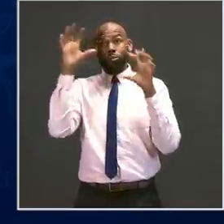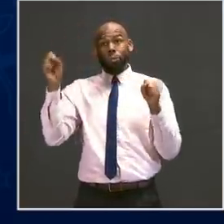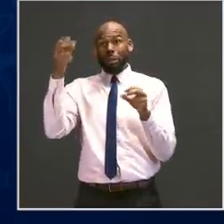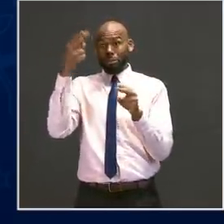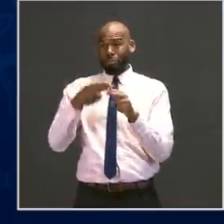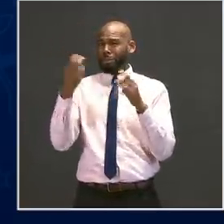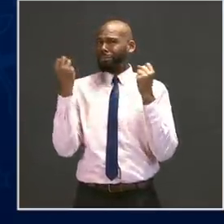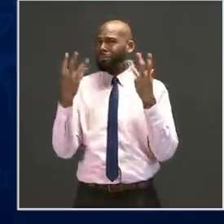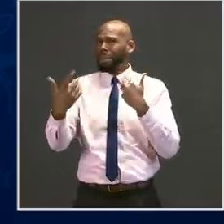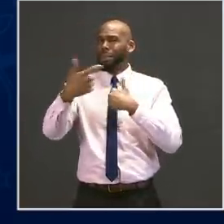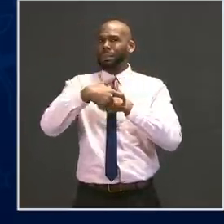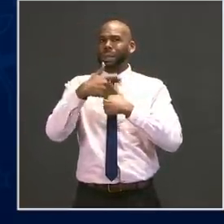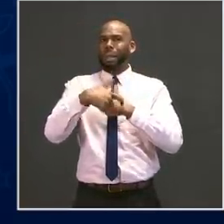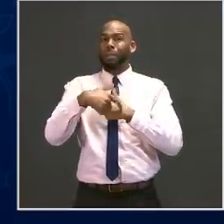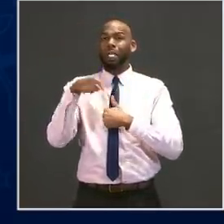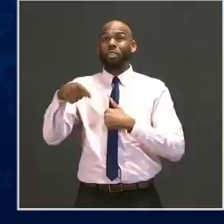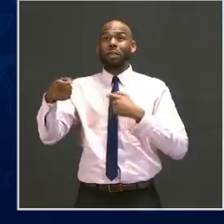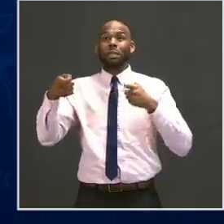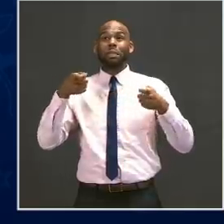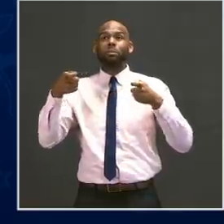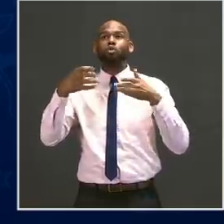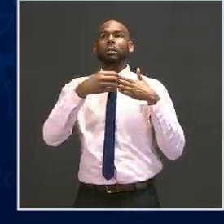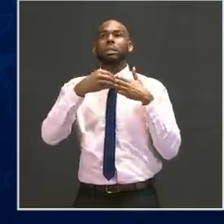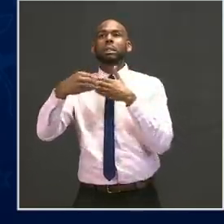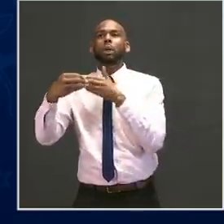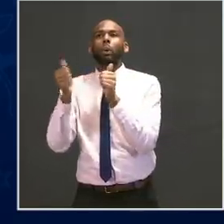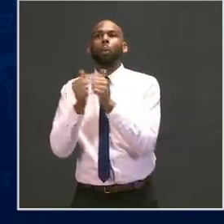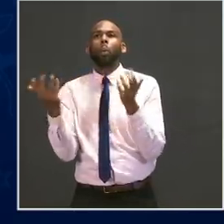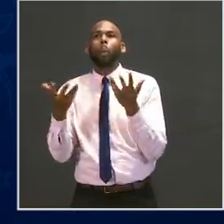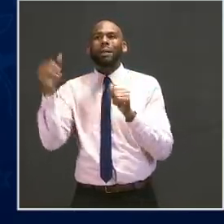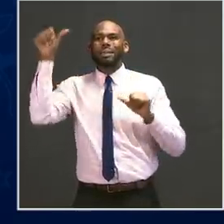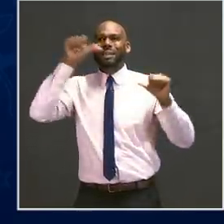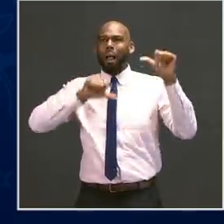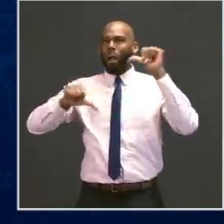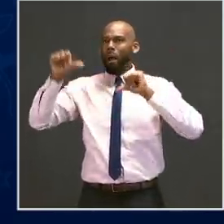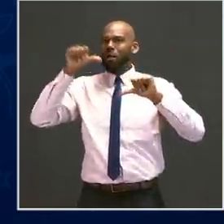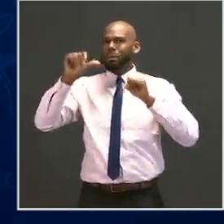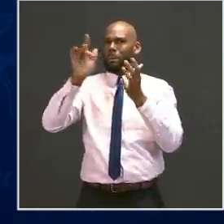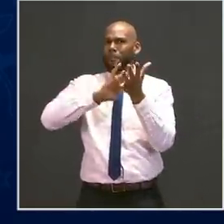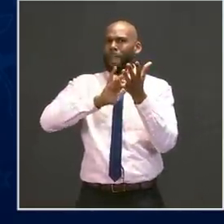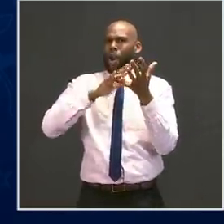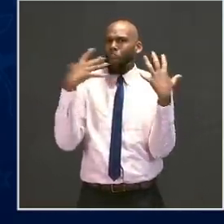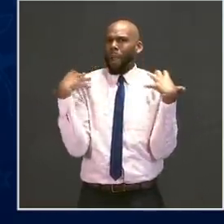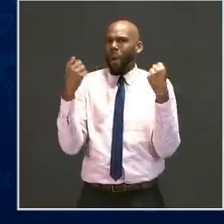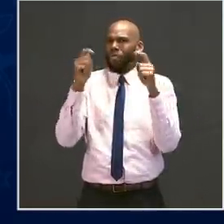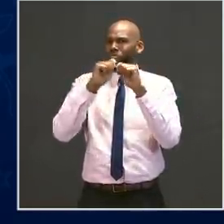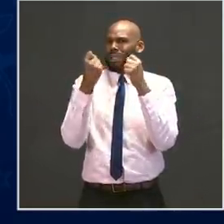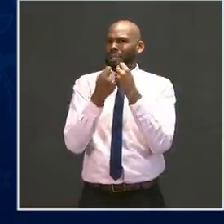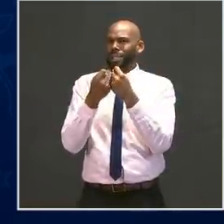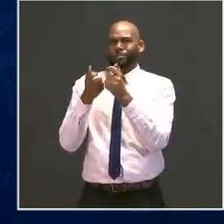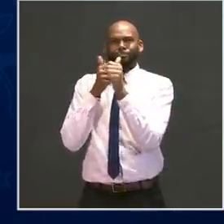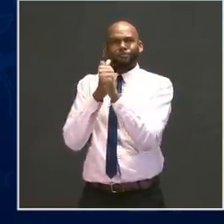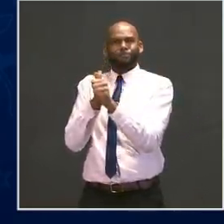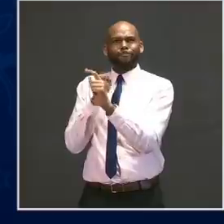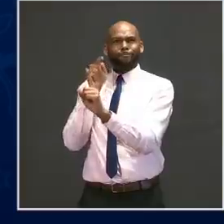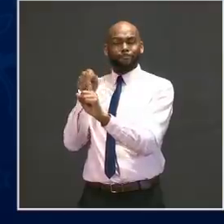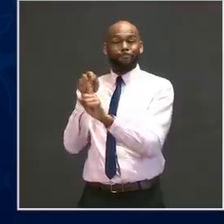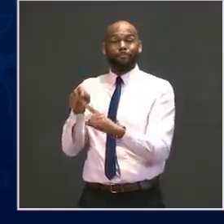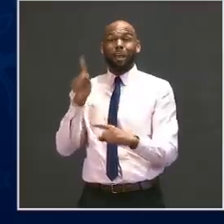this is an administration that will lead with science and the guidance of our health and medical team. He is visiting, later this afternoon, the NIH.